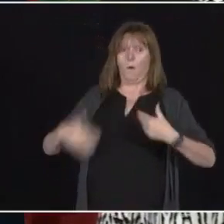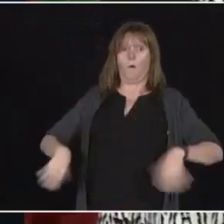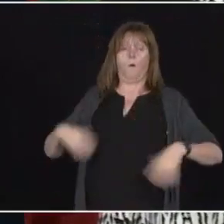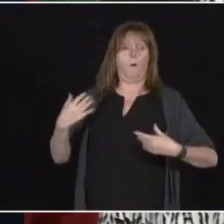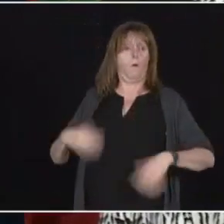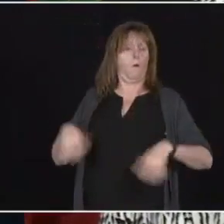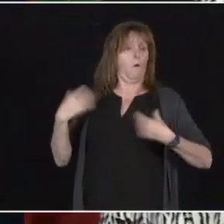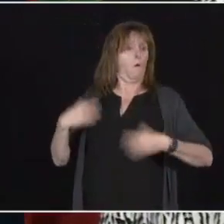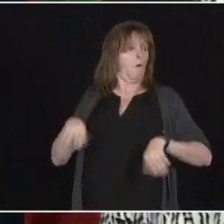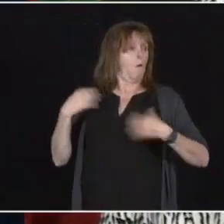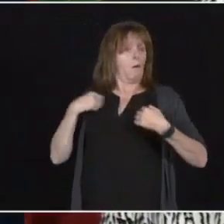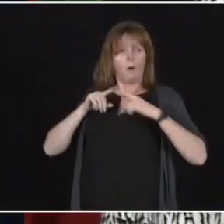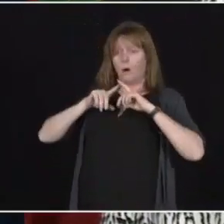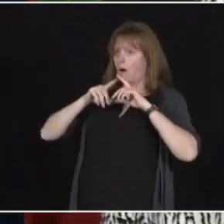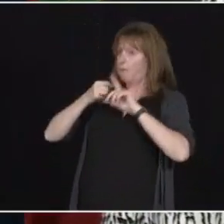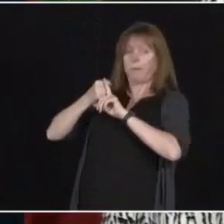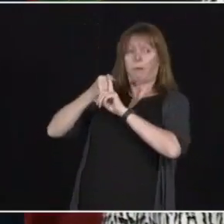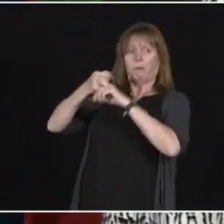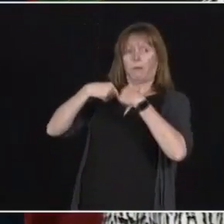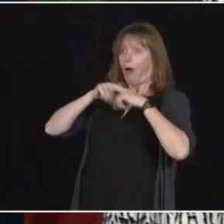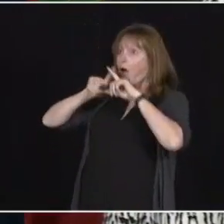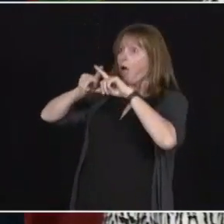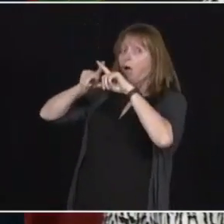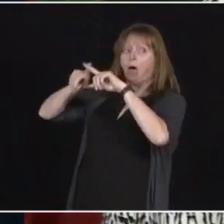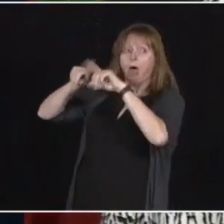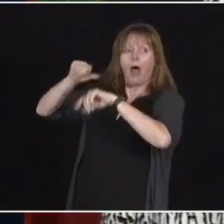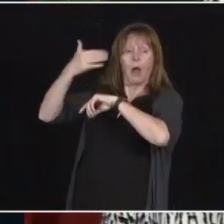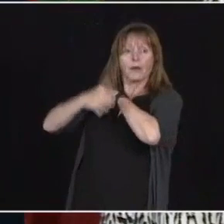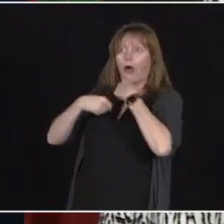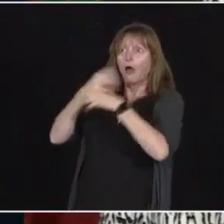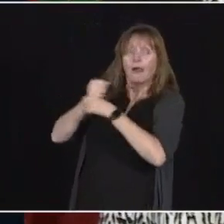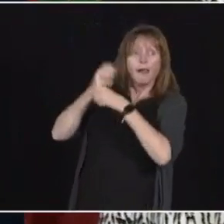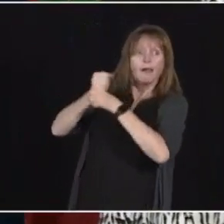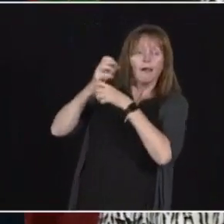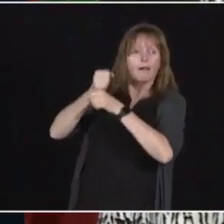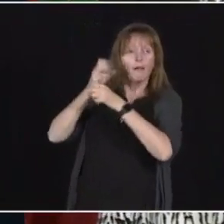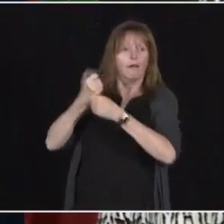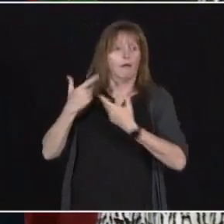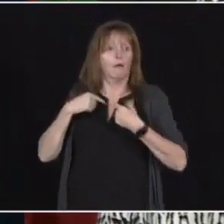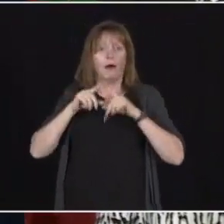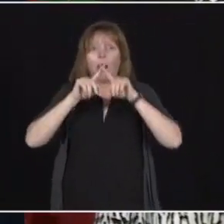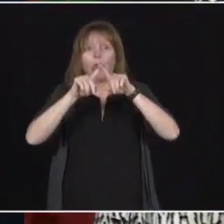That was a big problem at the beginning. We were relying on overseas countries to ship it in.